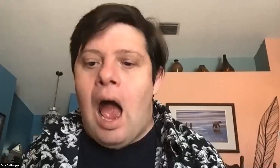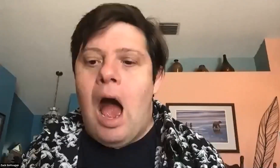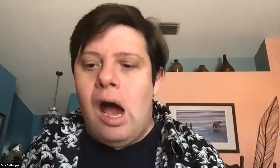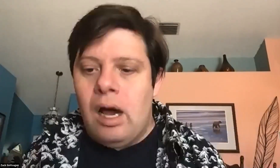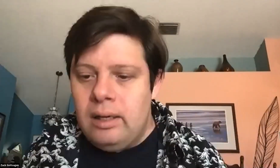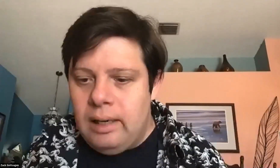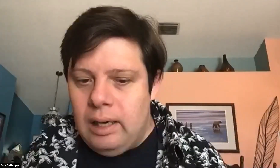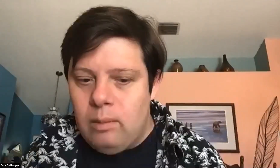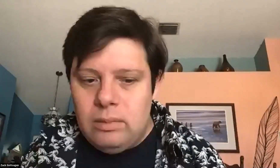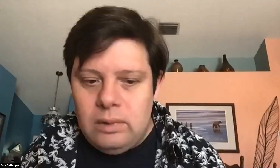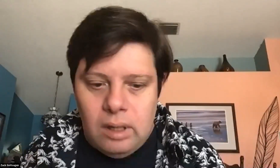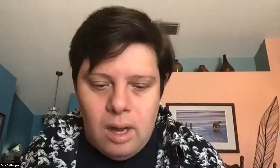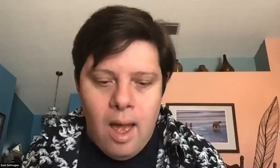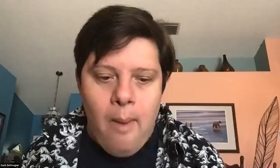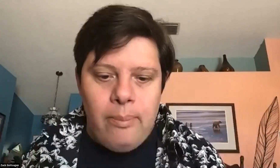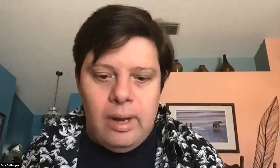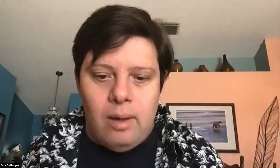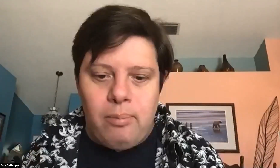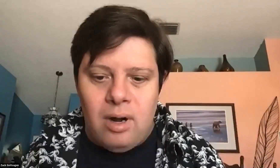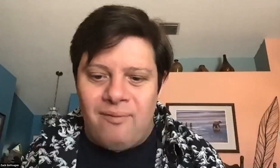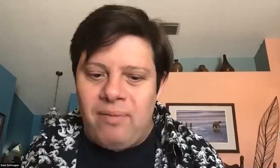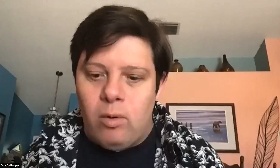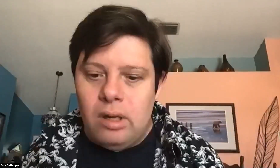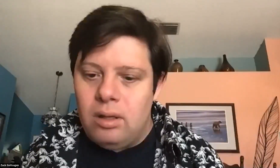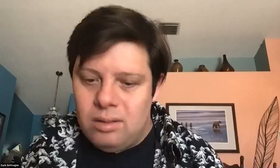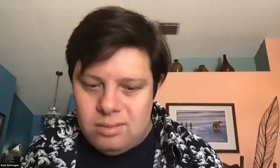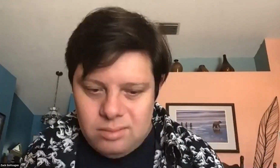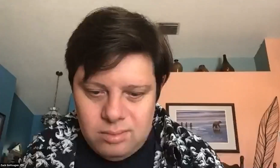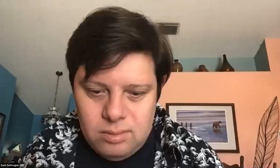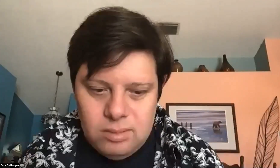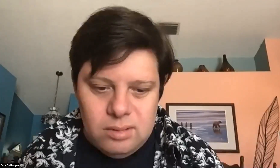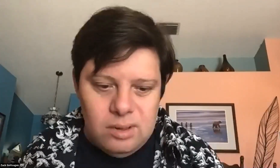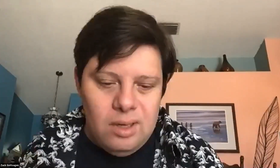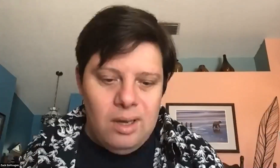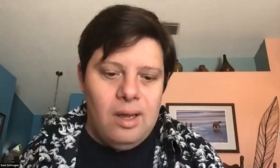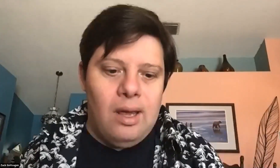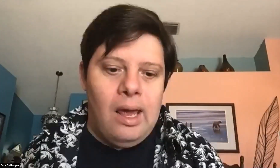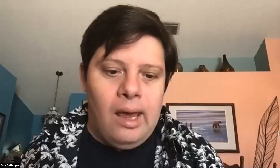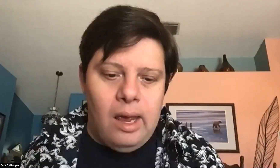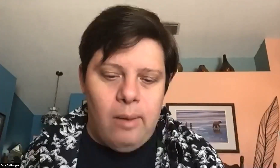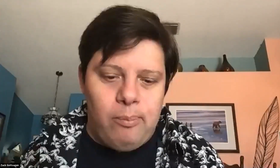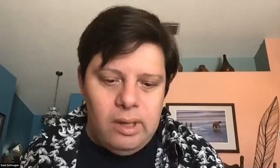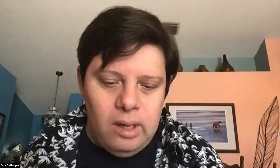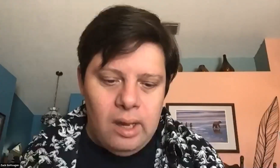ZACK: My name is Zack Gottsagen